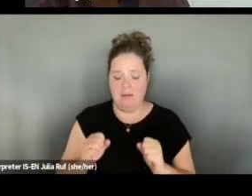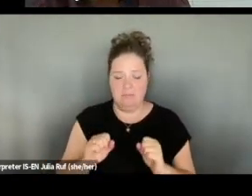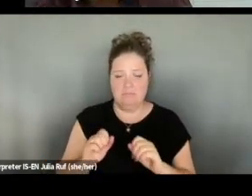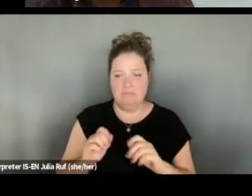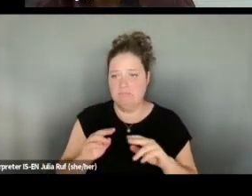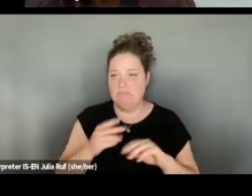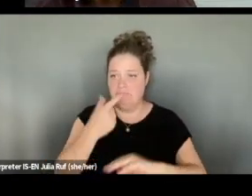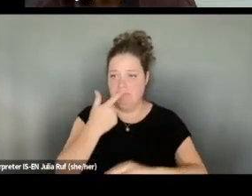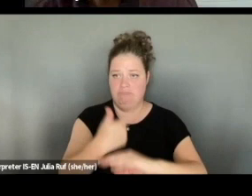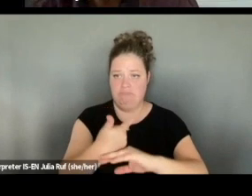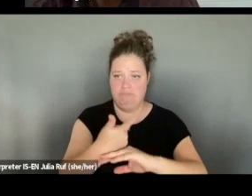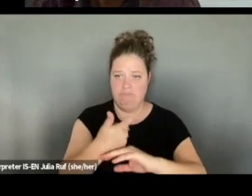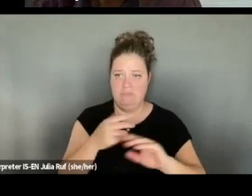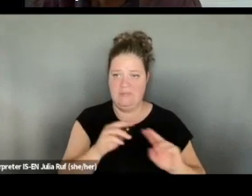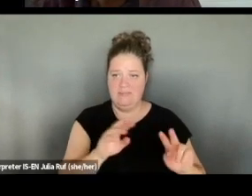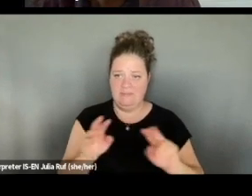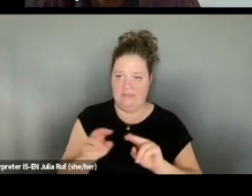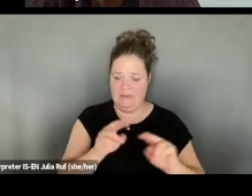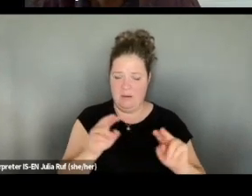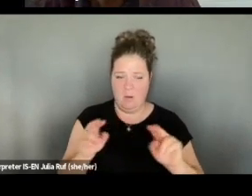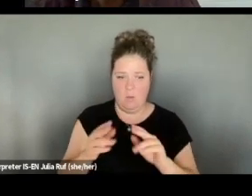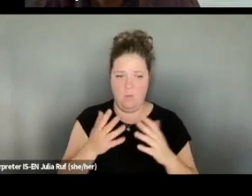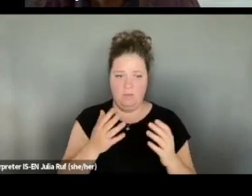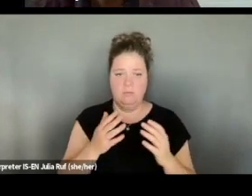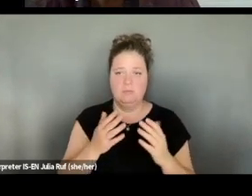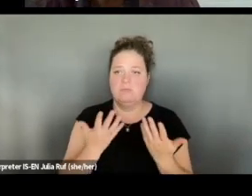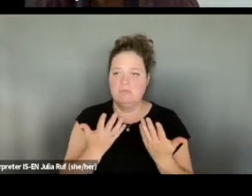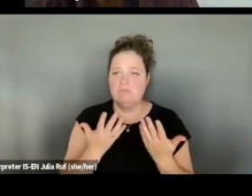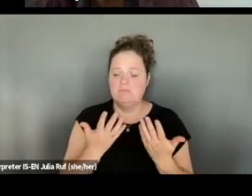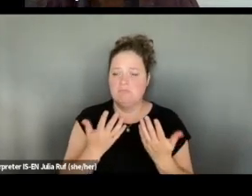message, so recording the feedback and send